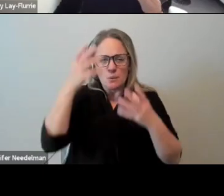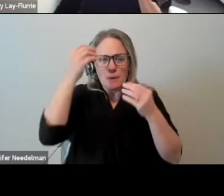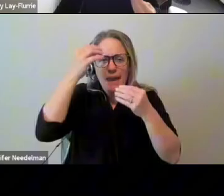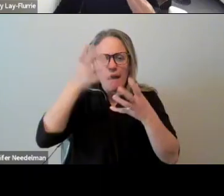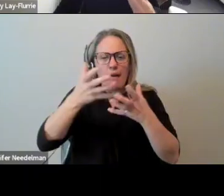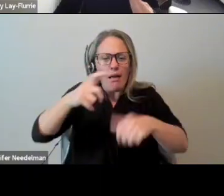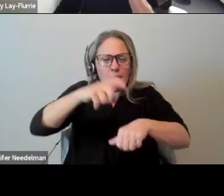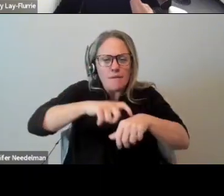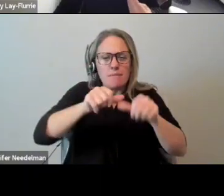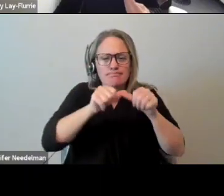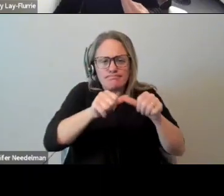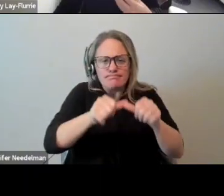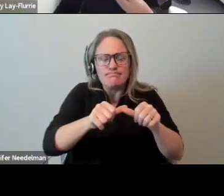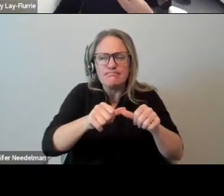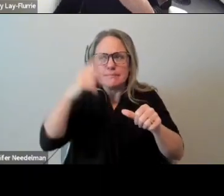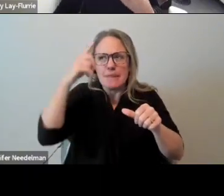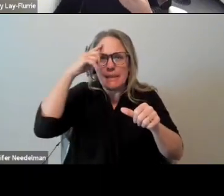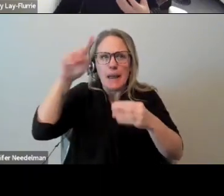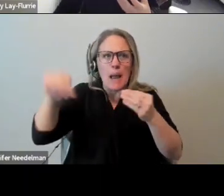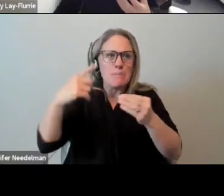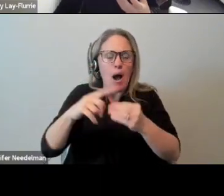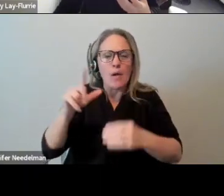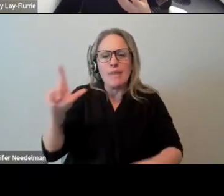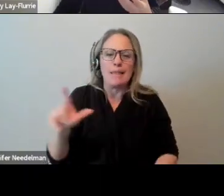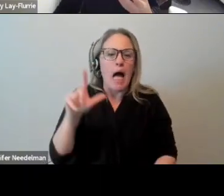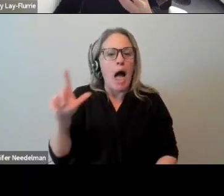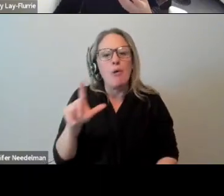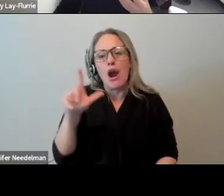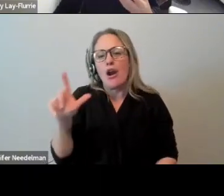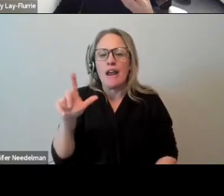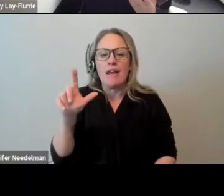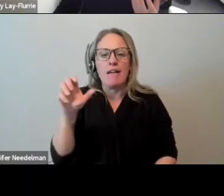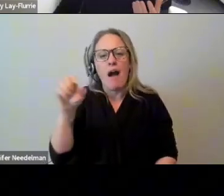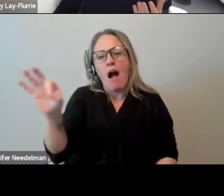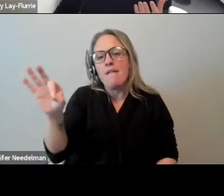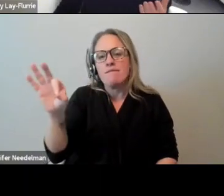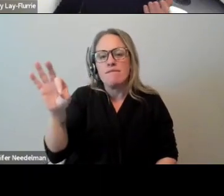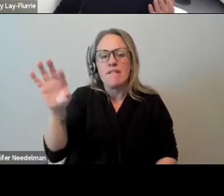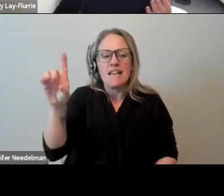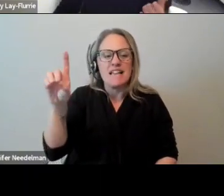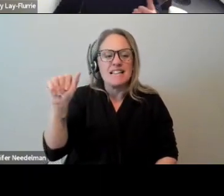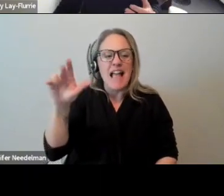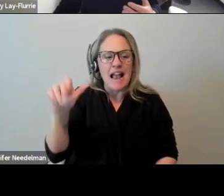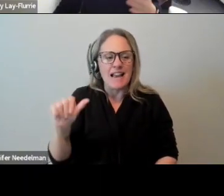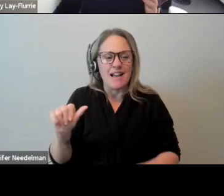the library of data. I have a picture here of Dumbledore's Library.